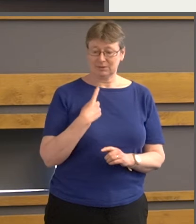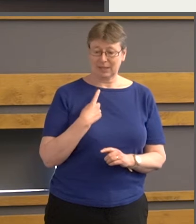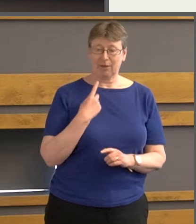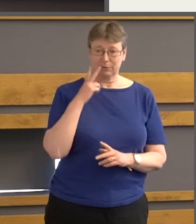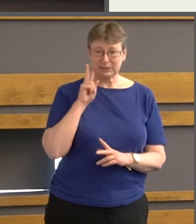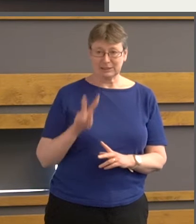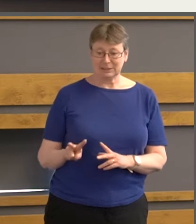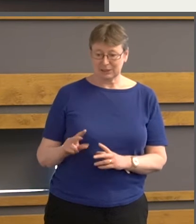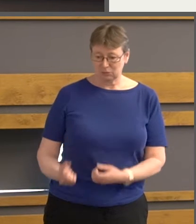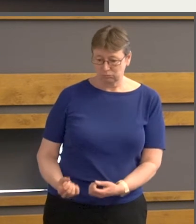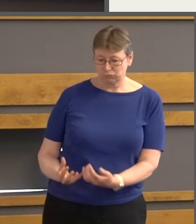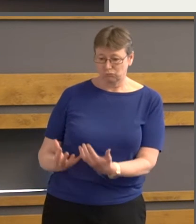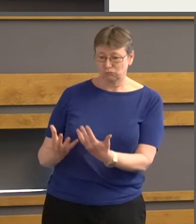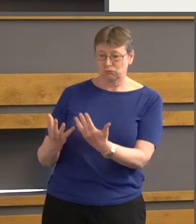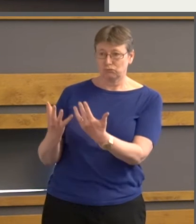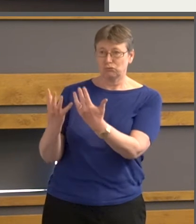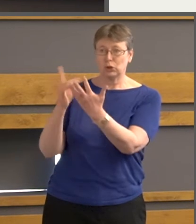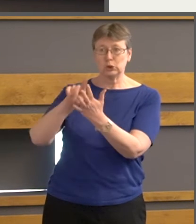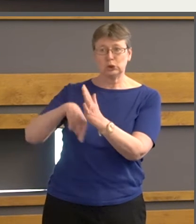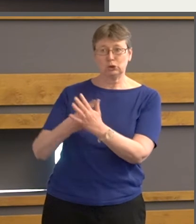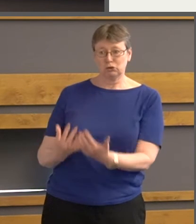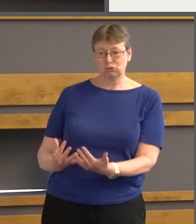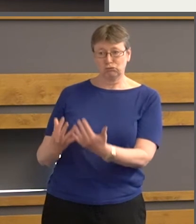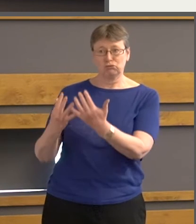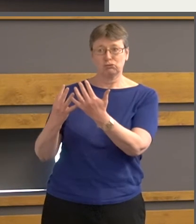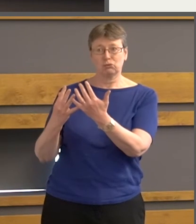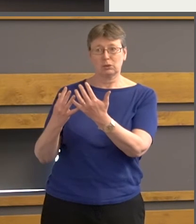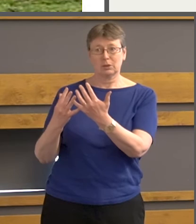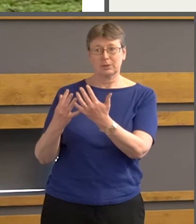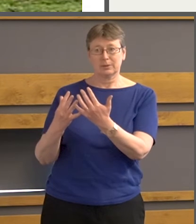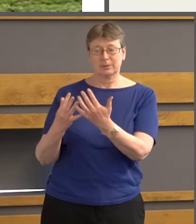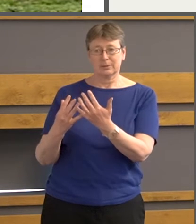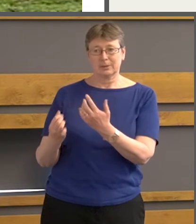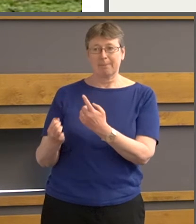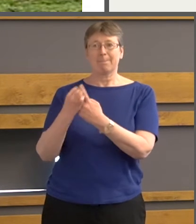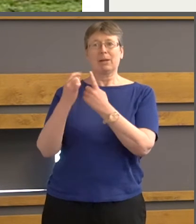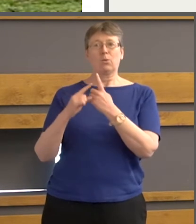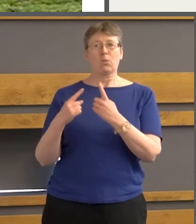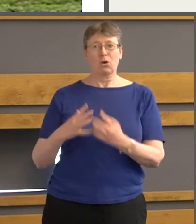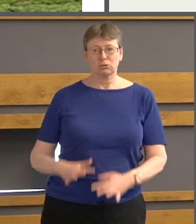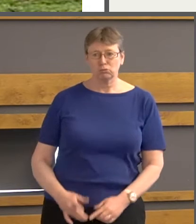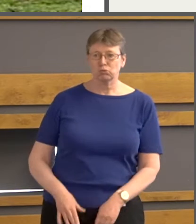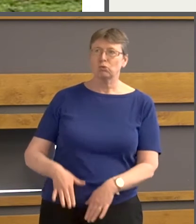and what struck me was how tall this crop was.